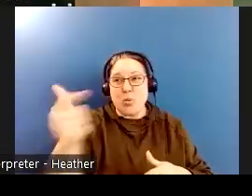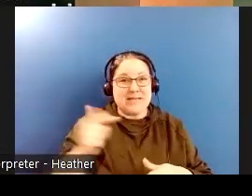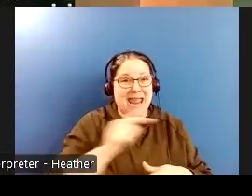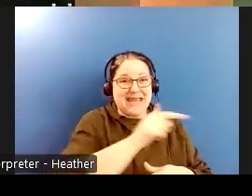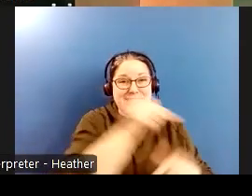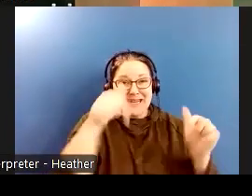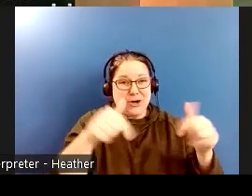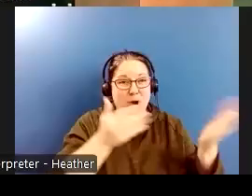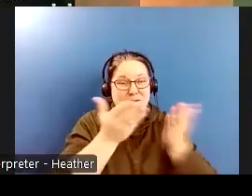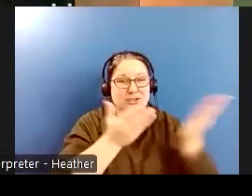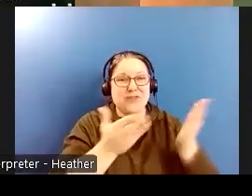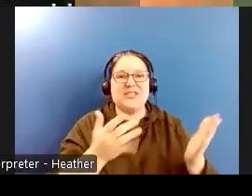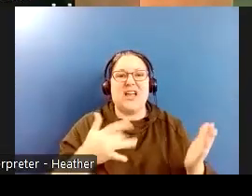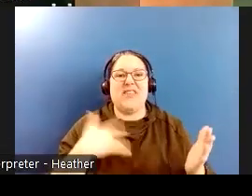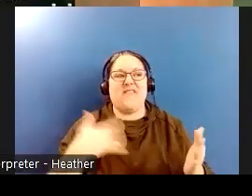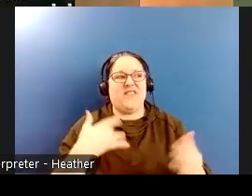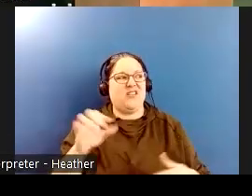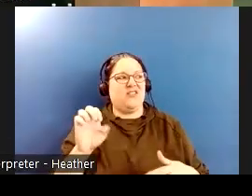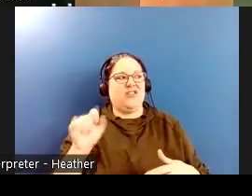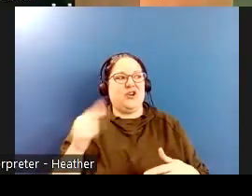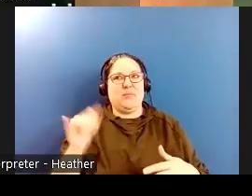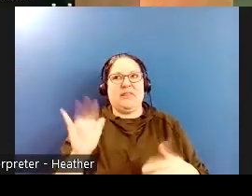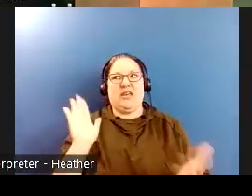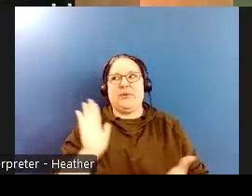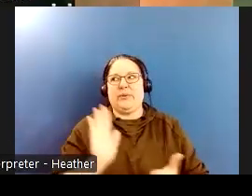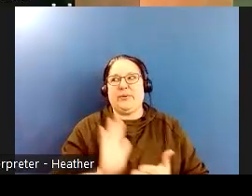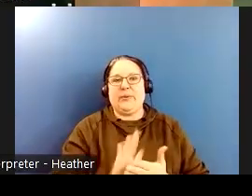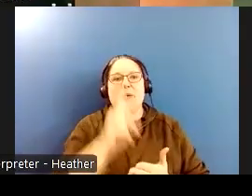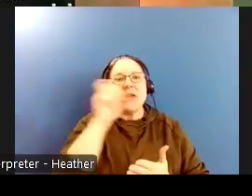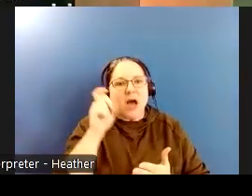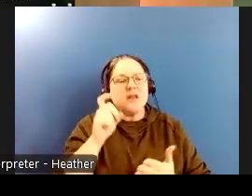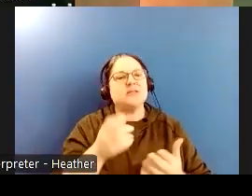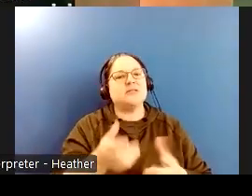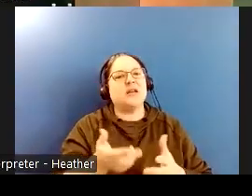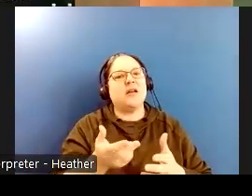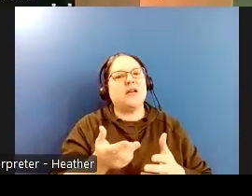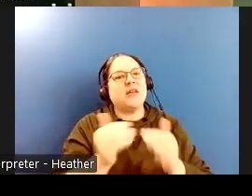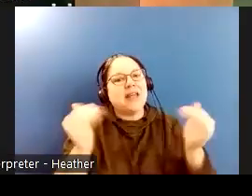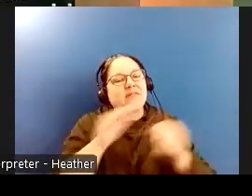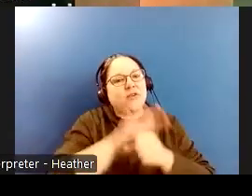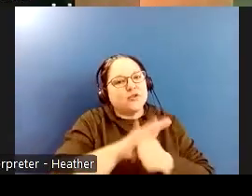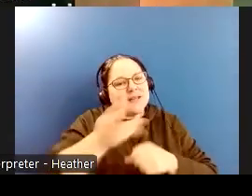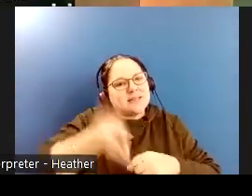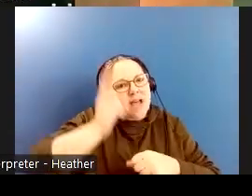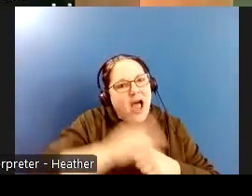a loss of empathy if they have higher levels of distress. So it was a pre-post survey that I did,